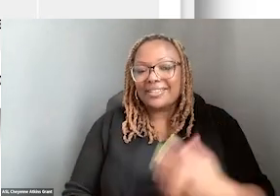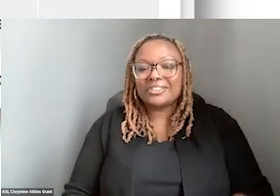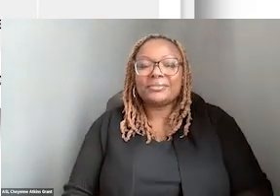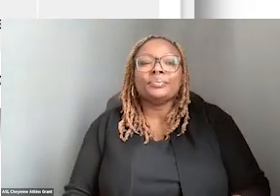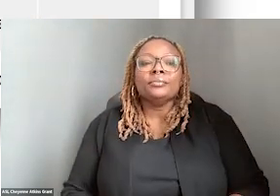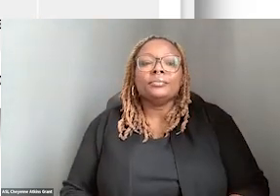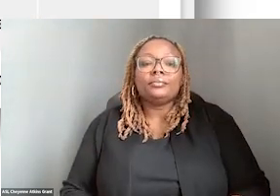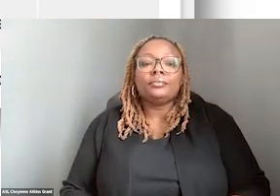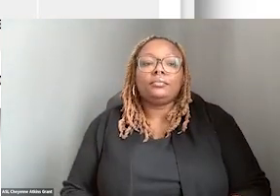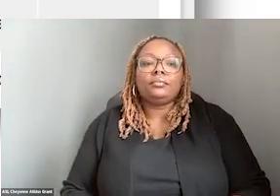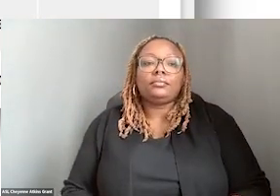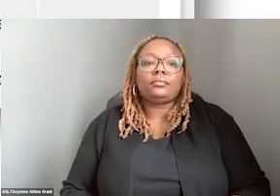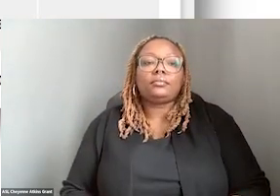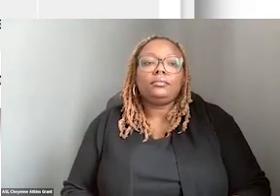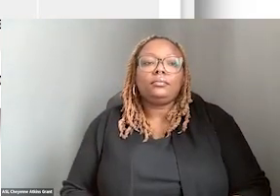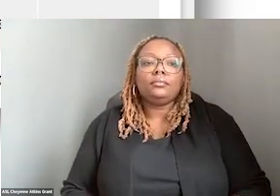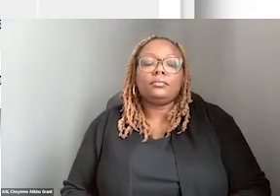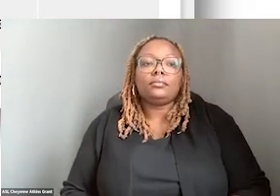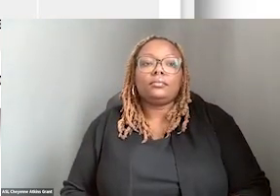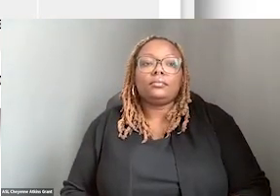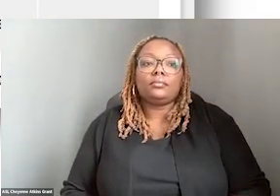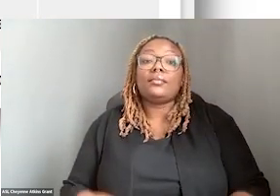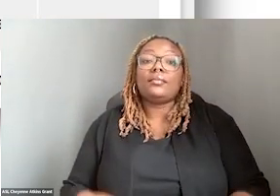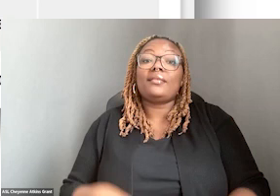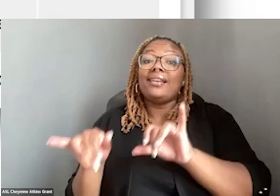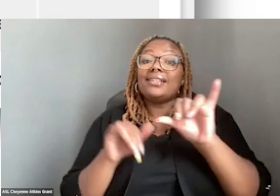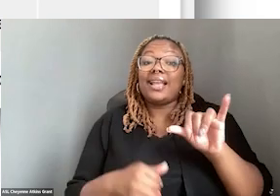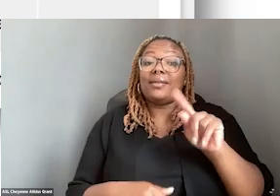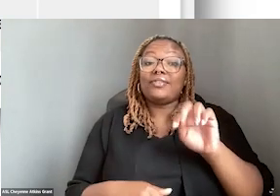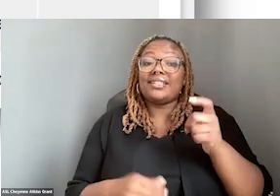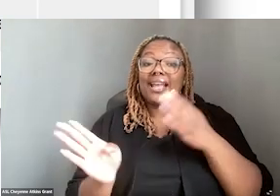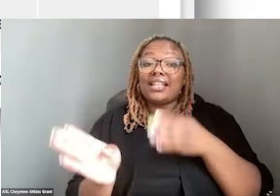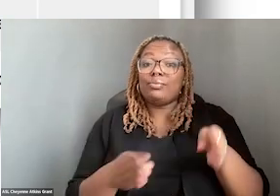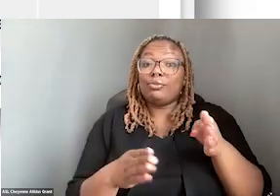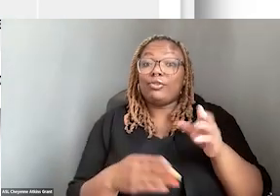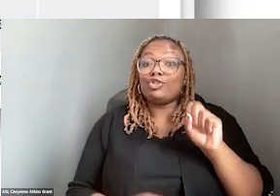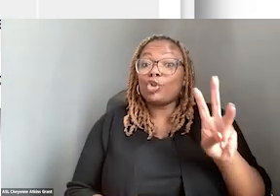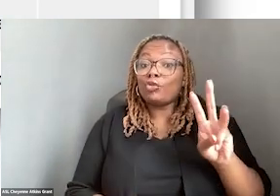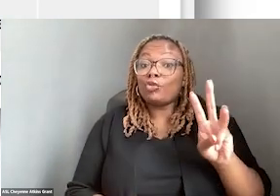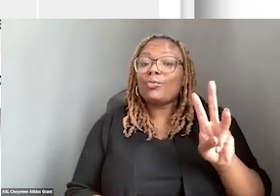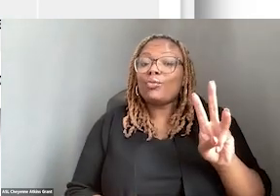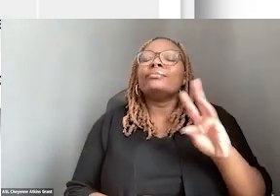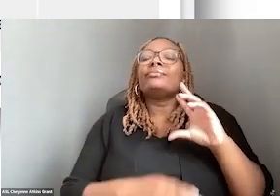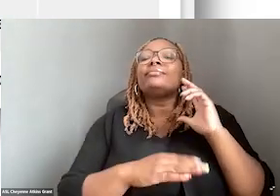And just like the tax preparation software is based on helping you fill